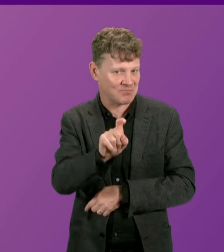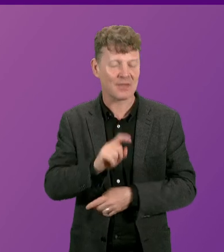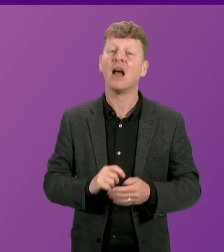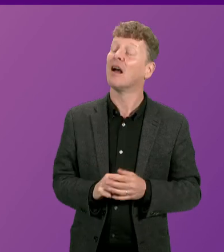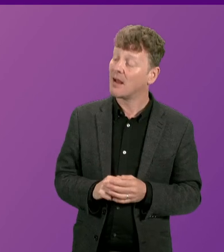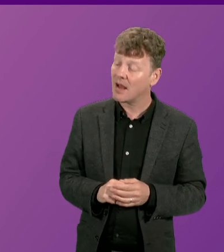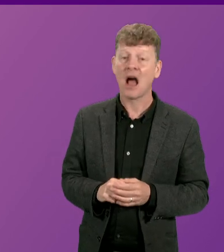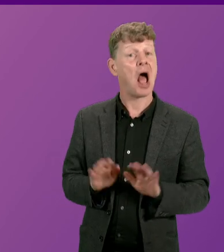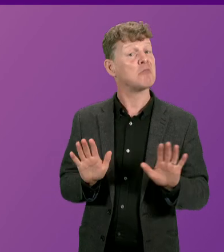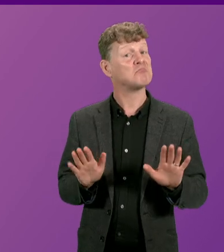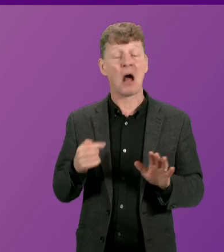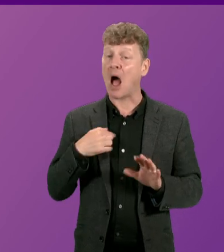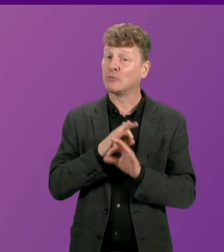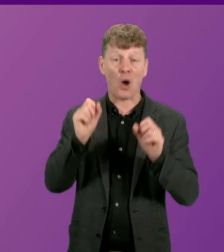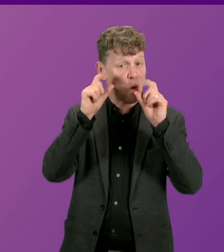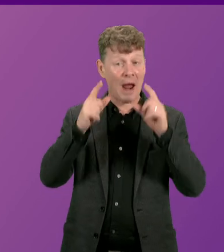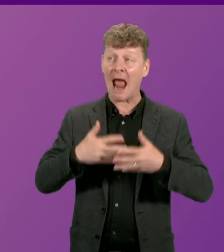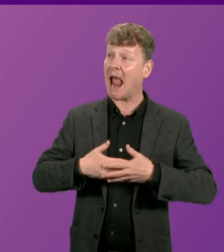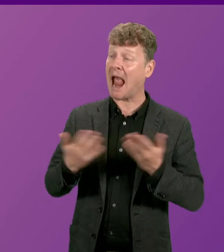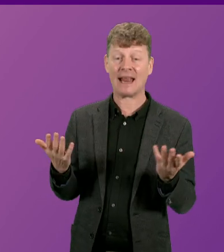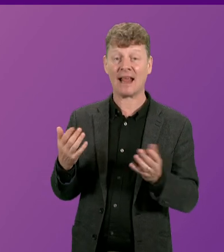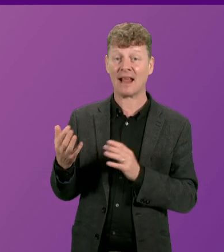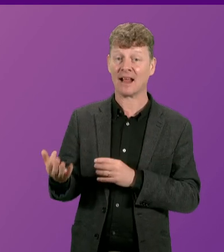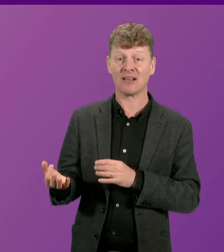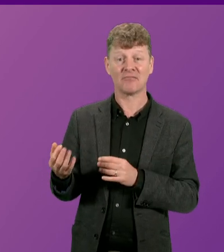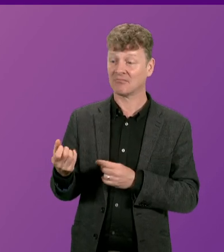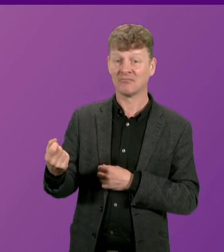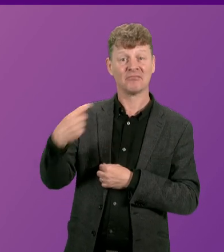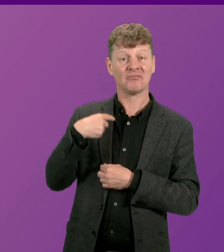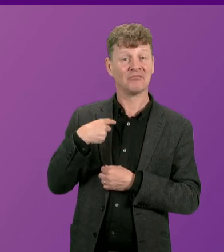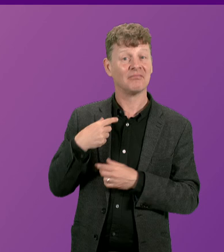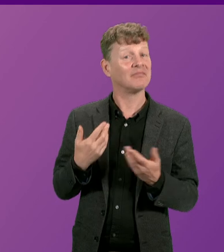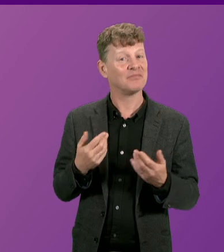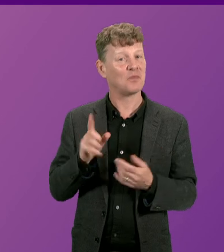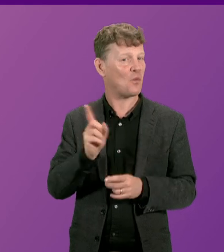I am not personally aware of any such correspondence. However, it is important that